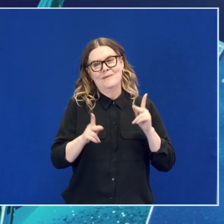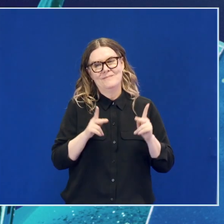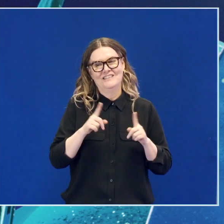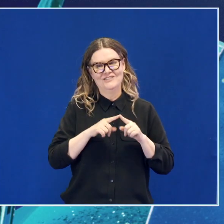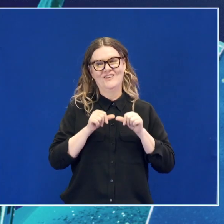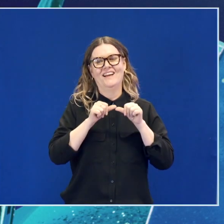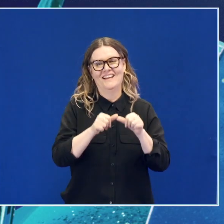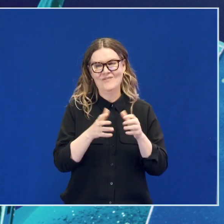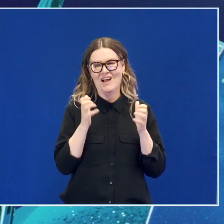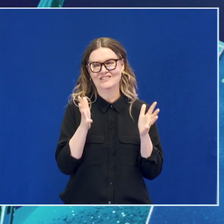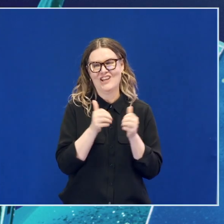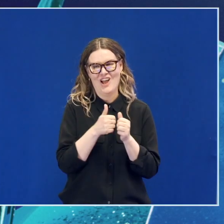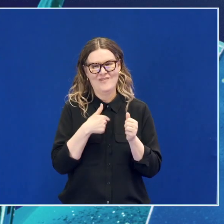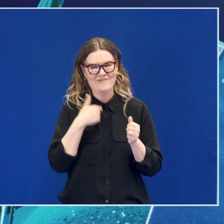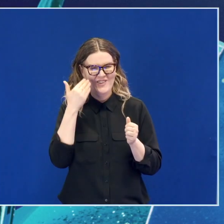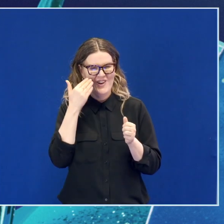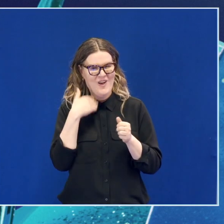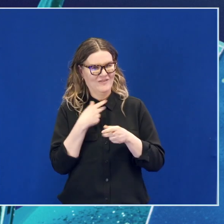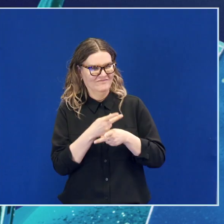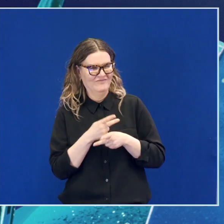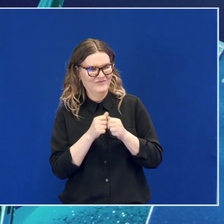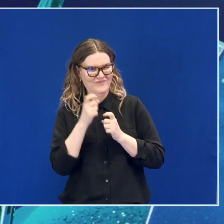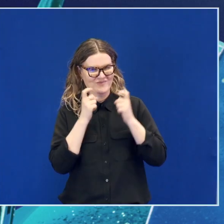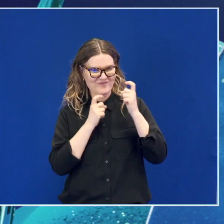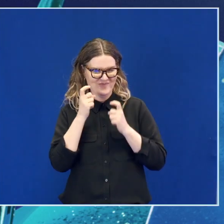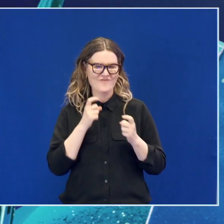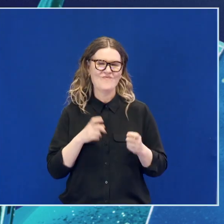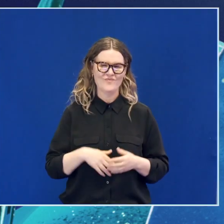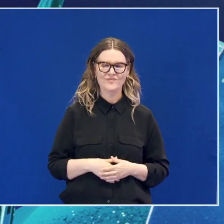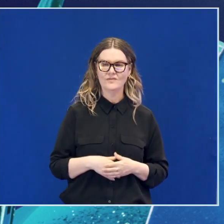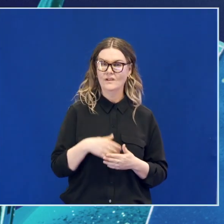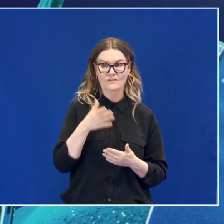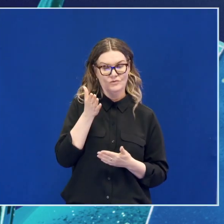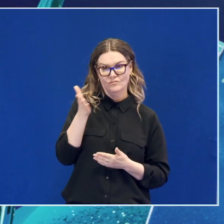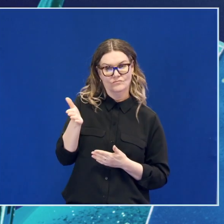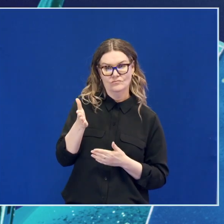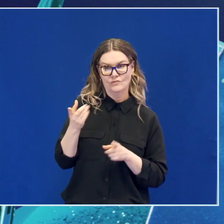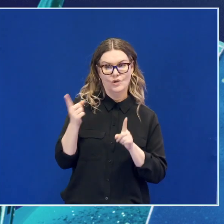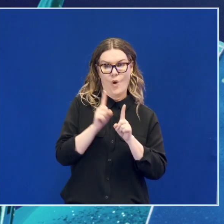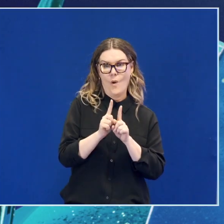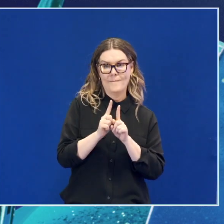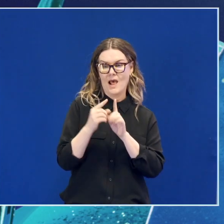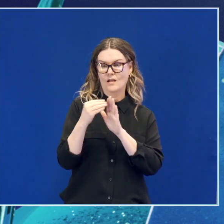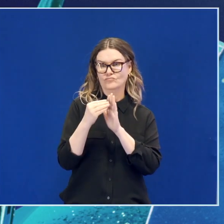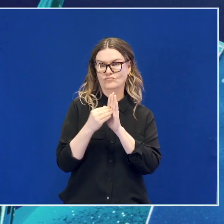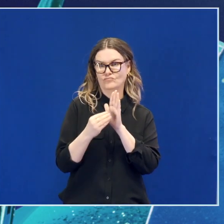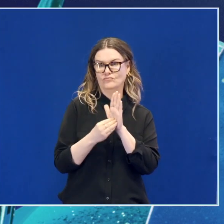and I think about this a lot, it would be hard to say I think that AI has empathy.